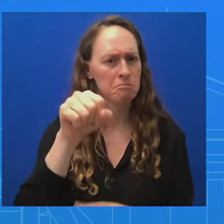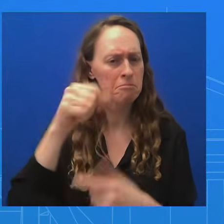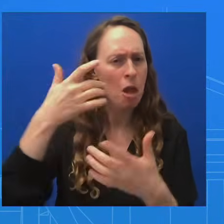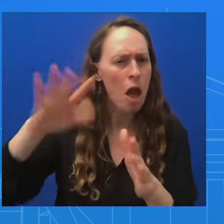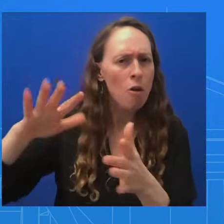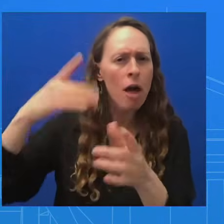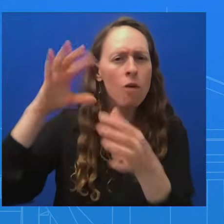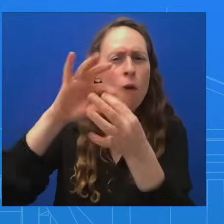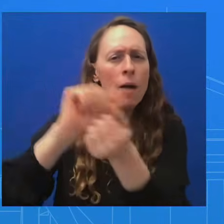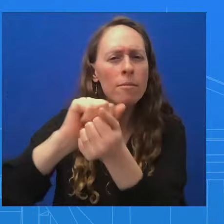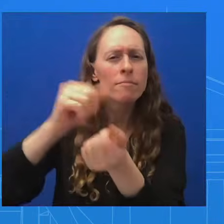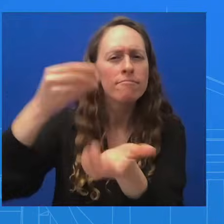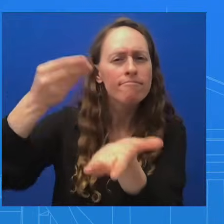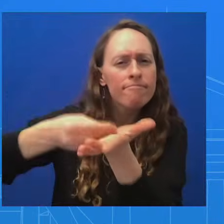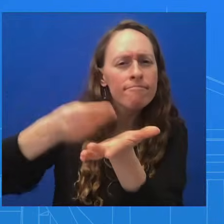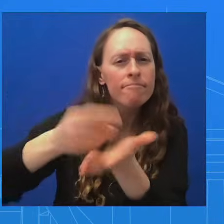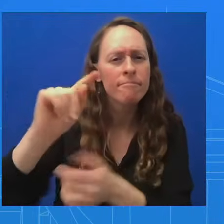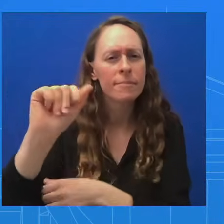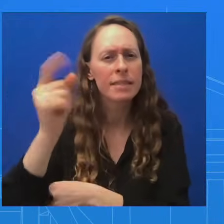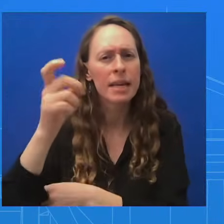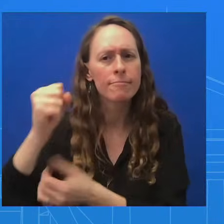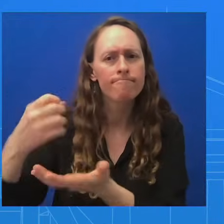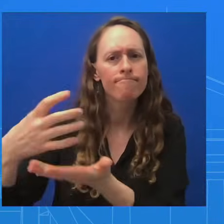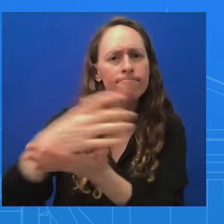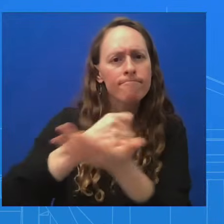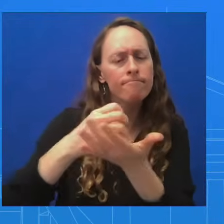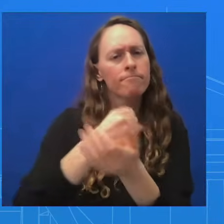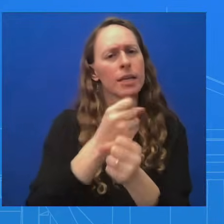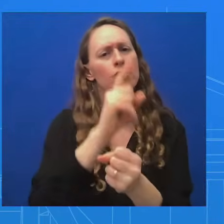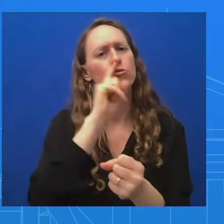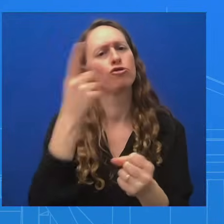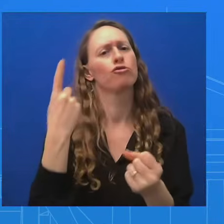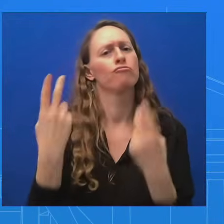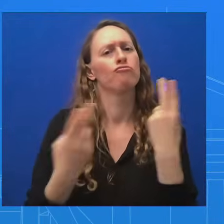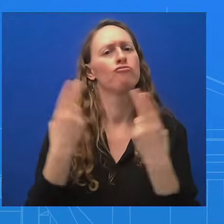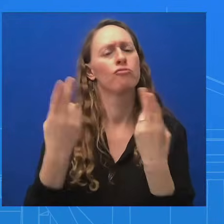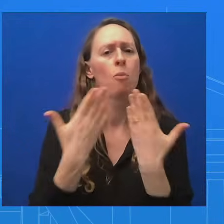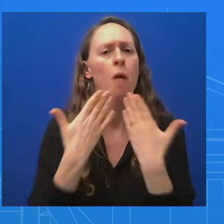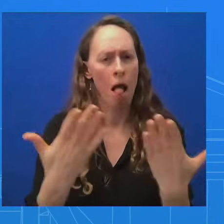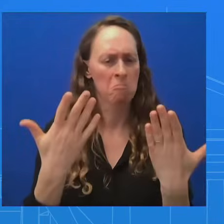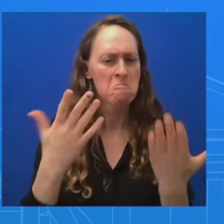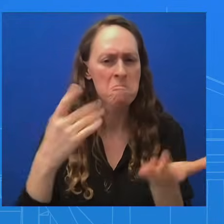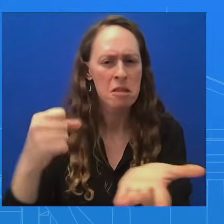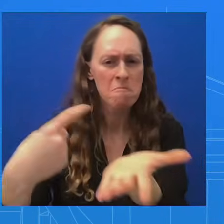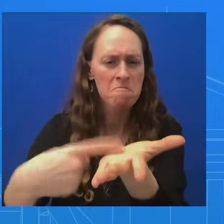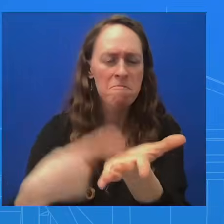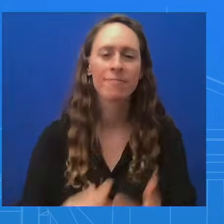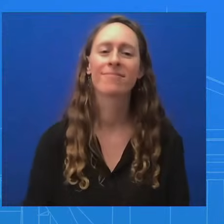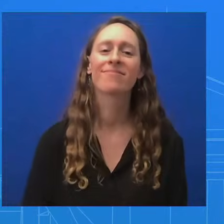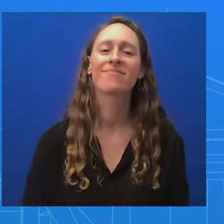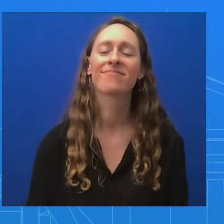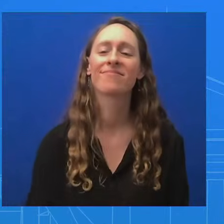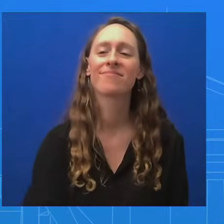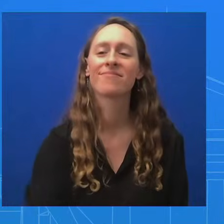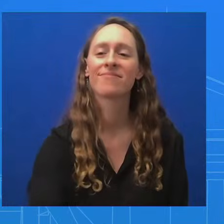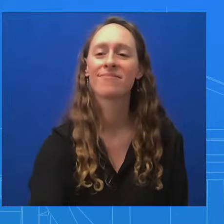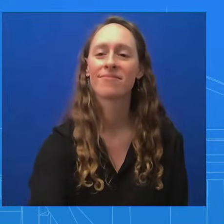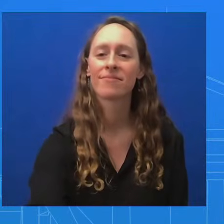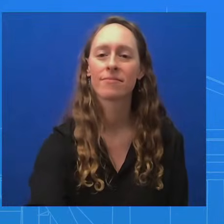Ms. Jean-Pierre: Go ahead. The Press: Thank you, Karine. John, earlier this week, you talked about the 500 entities -- about Iran -- 500 entities that have been sanctioned